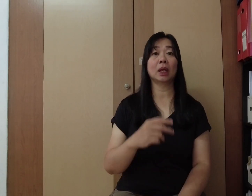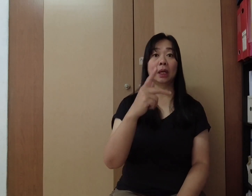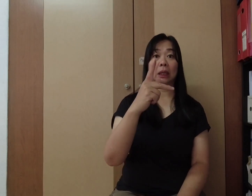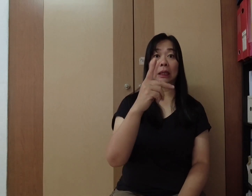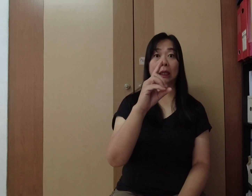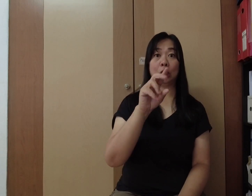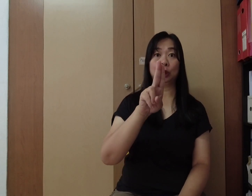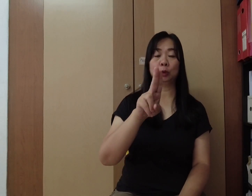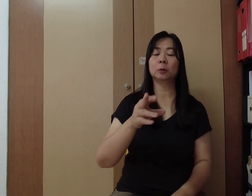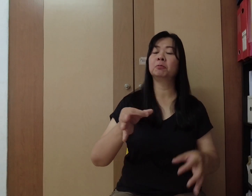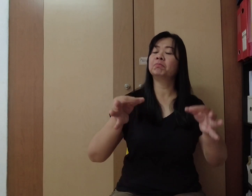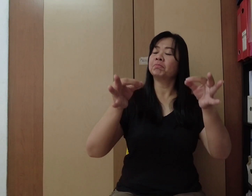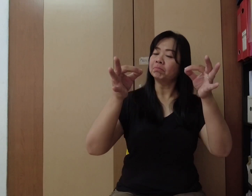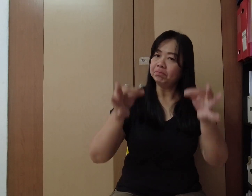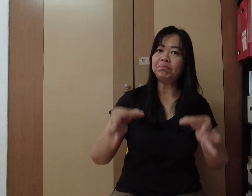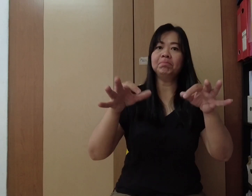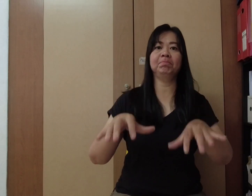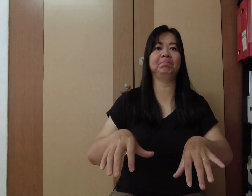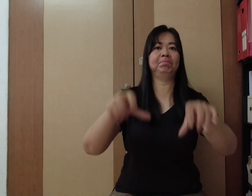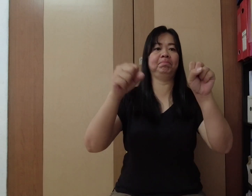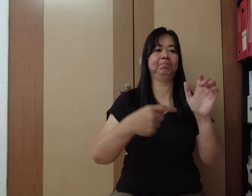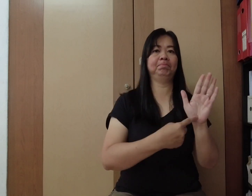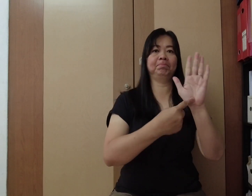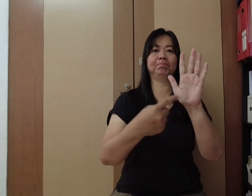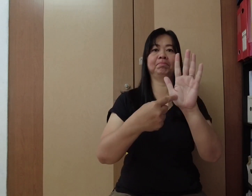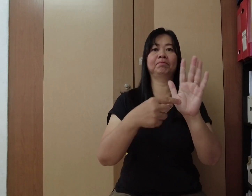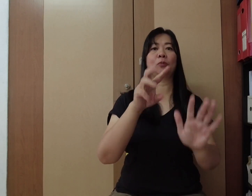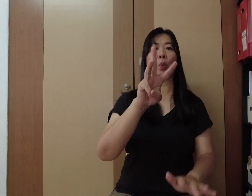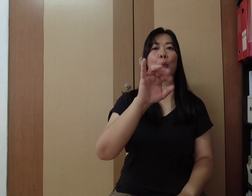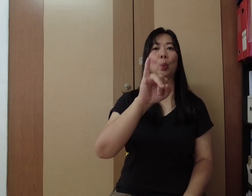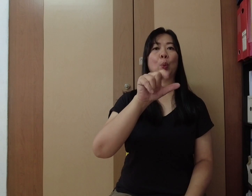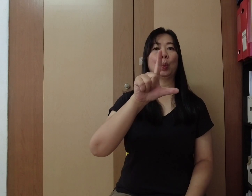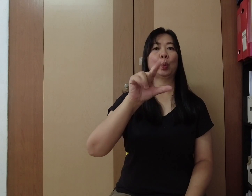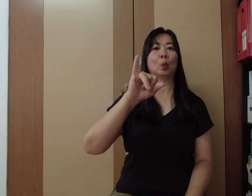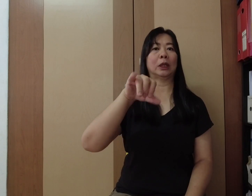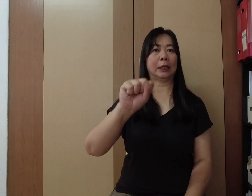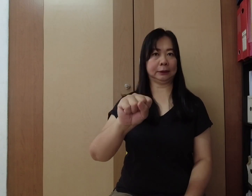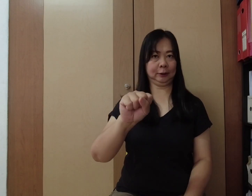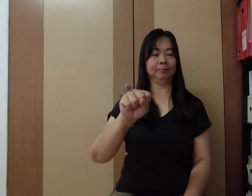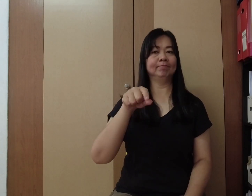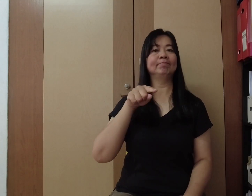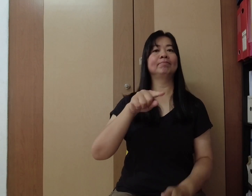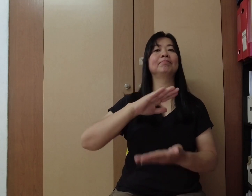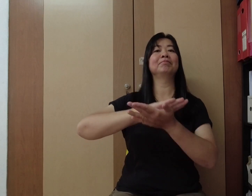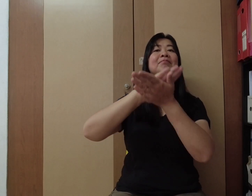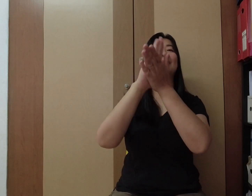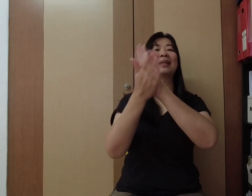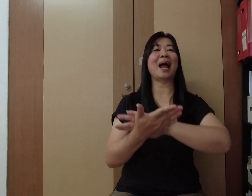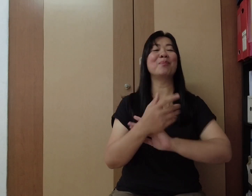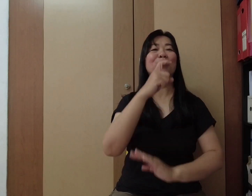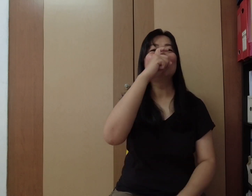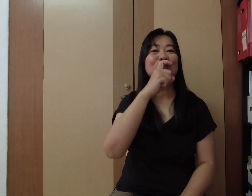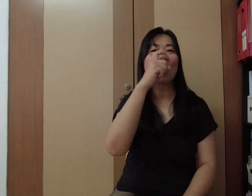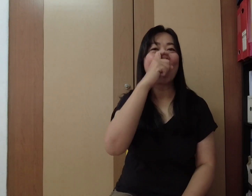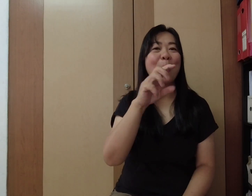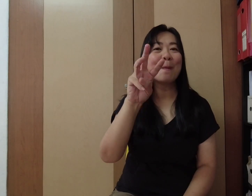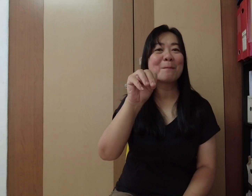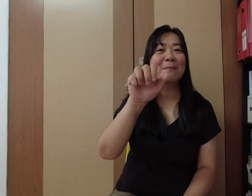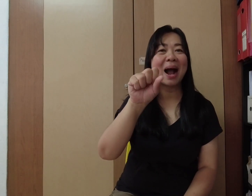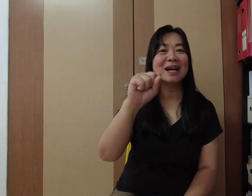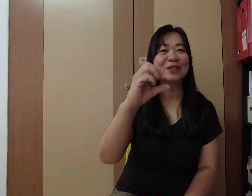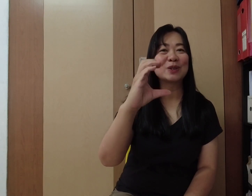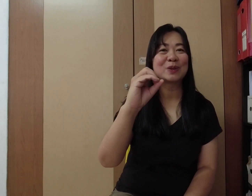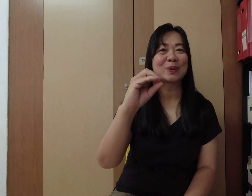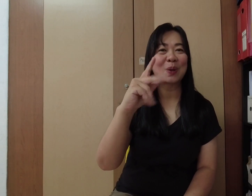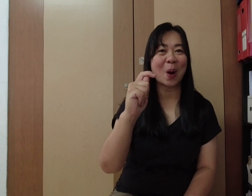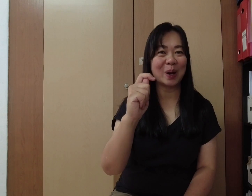These values align with Selina's character. KDU decided